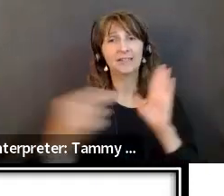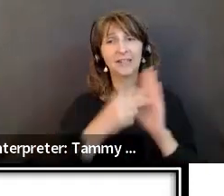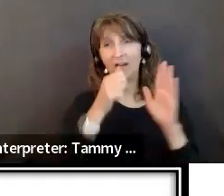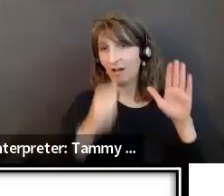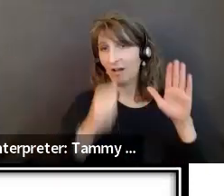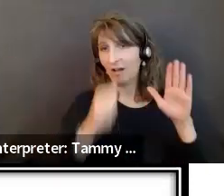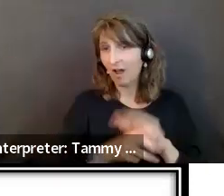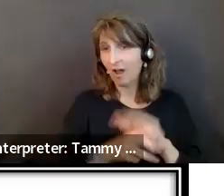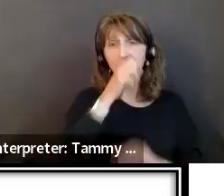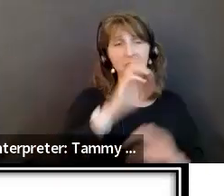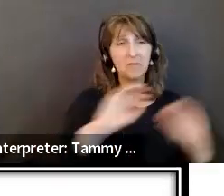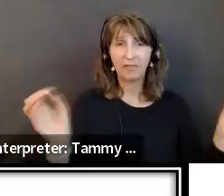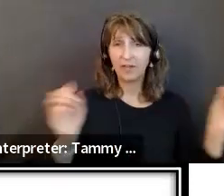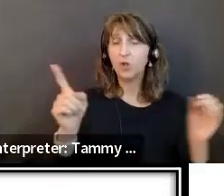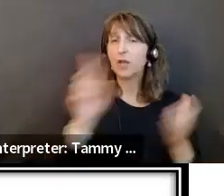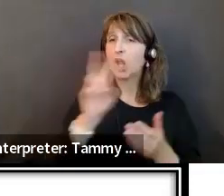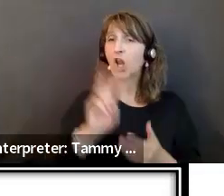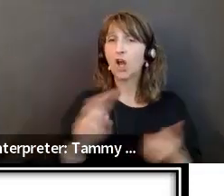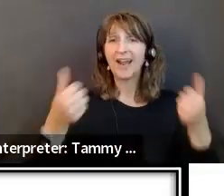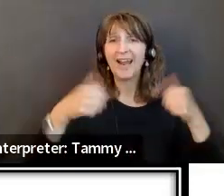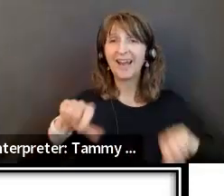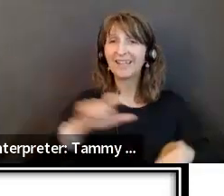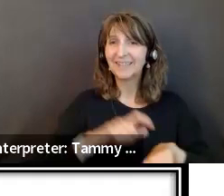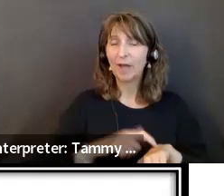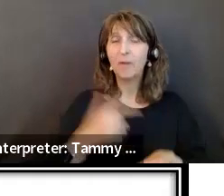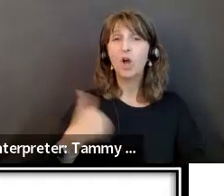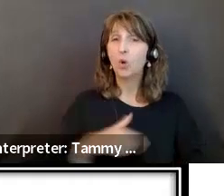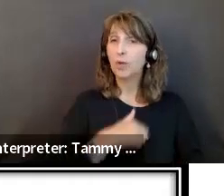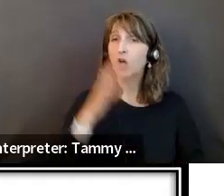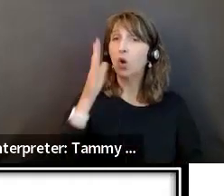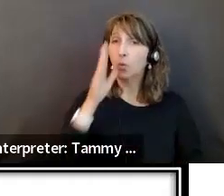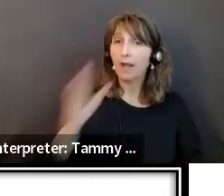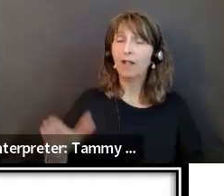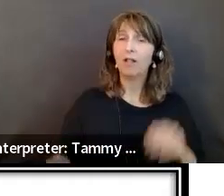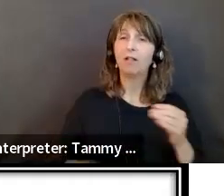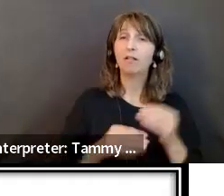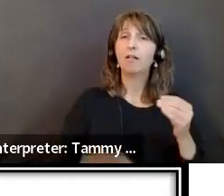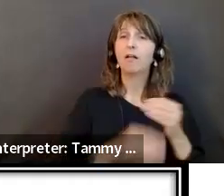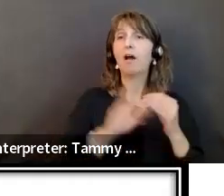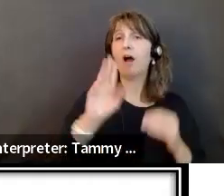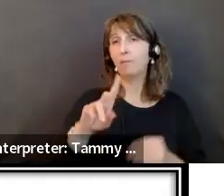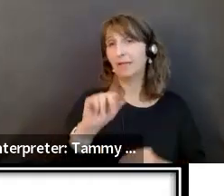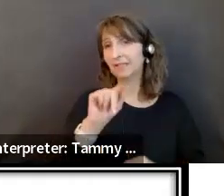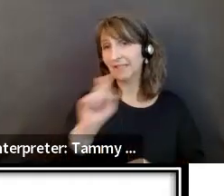You'll be able to go through it at any time and hold. Us accountable and make sure we're following up on the things that the community says are important.